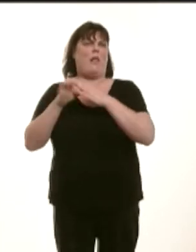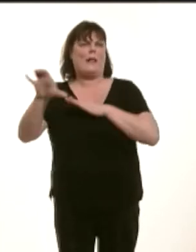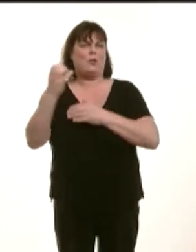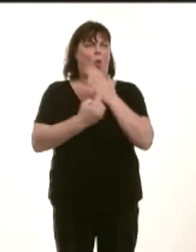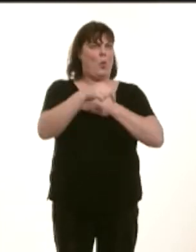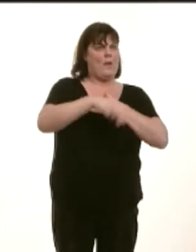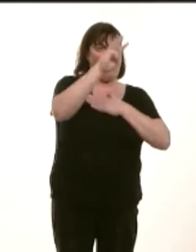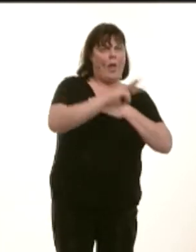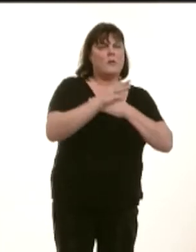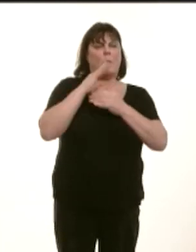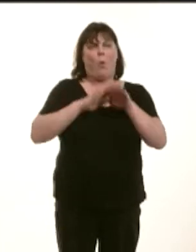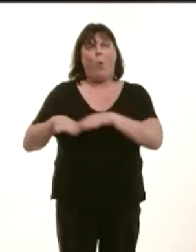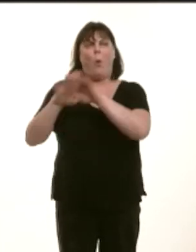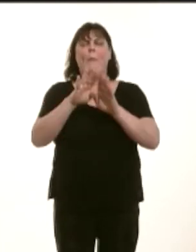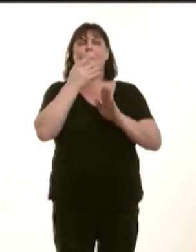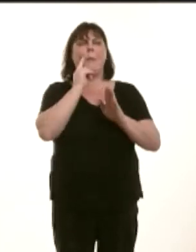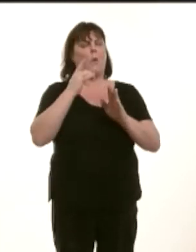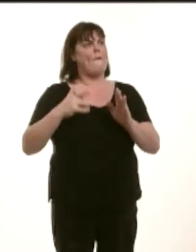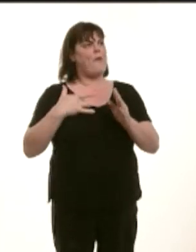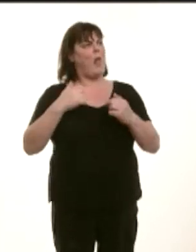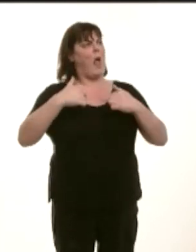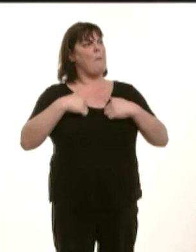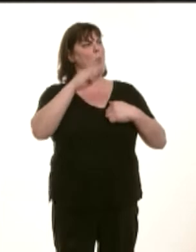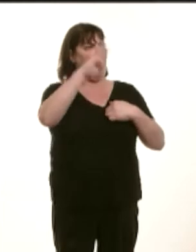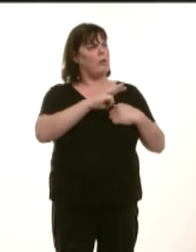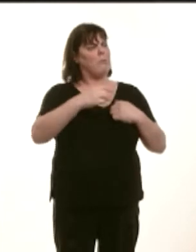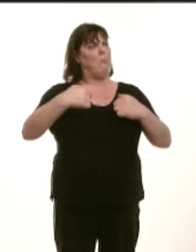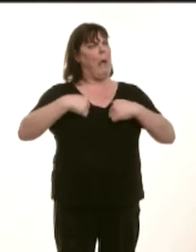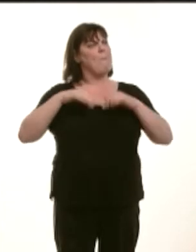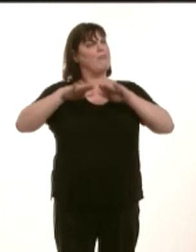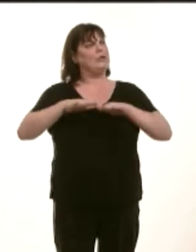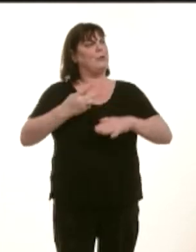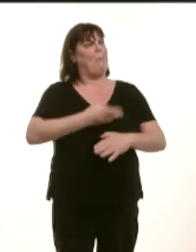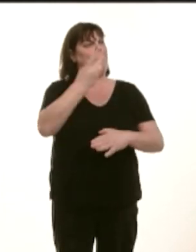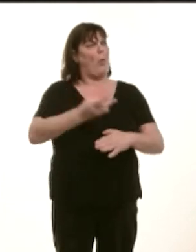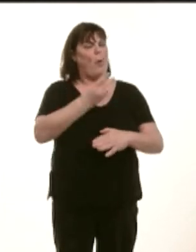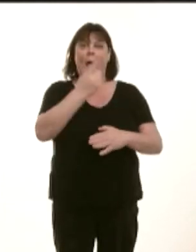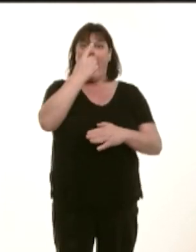Welsh and British, and will you, like me, carry a new, bilingual driving licence, with